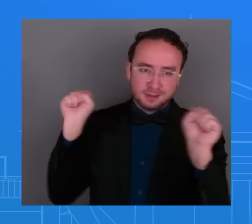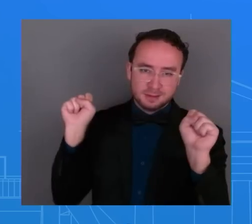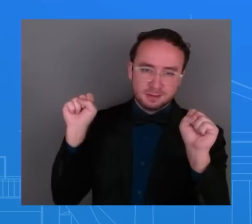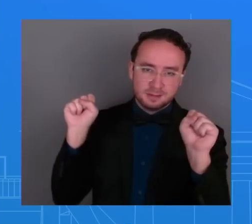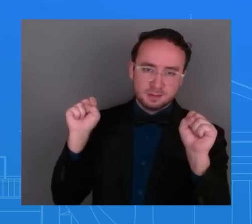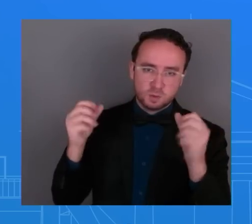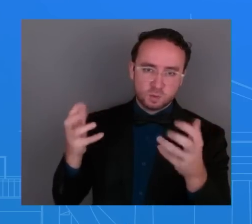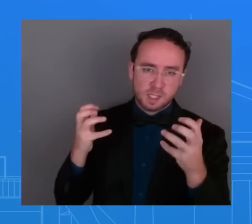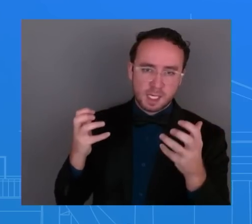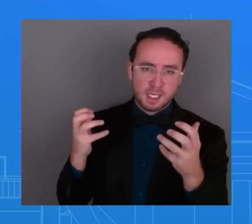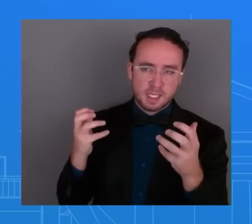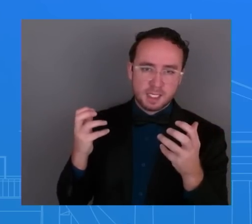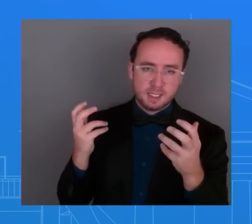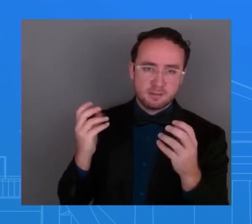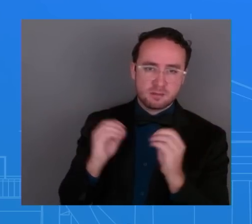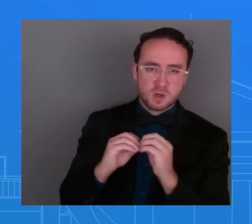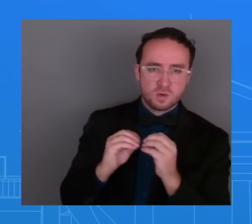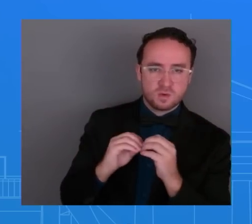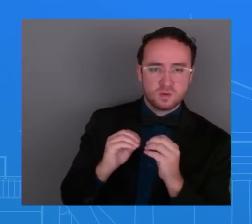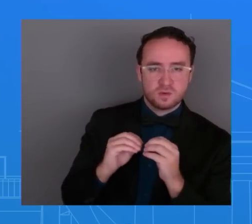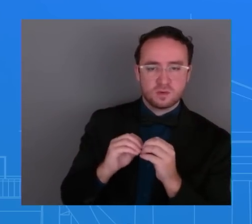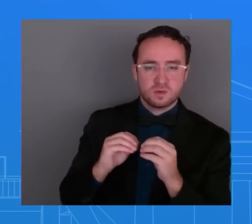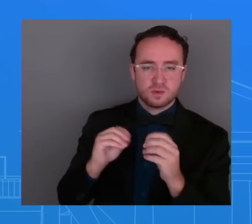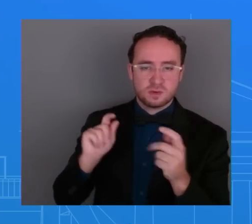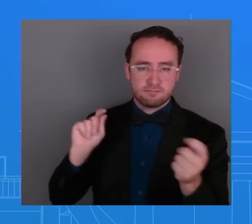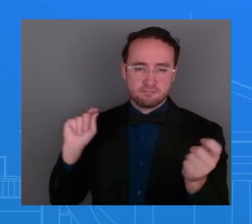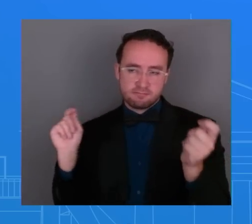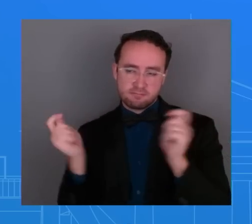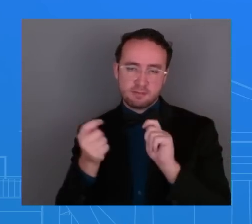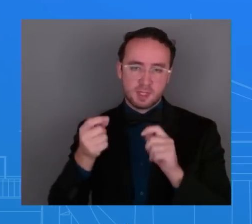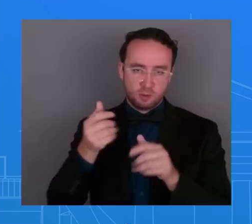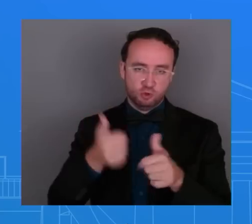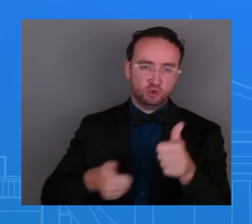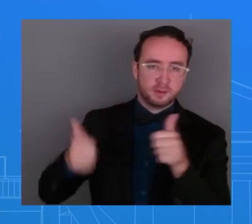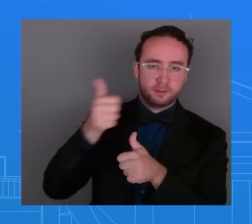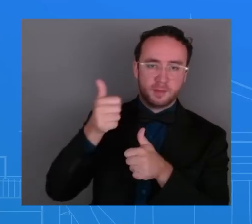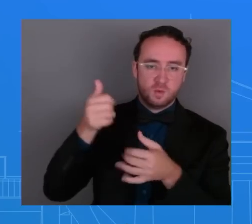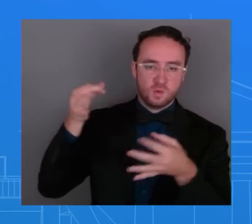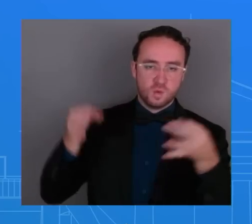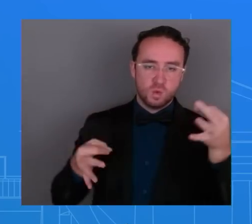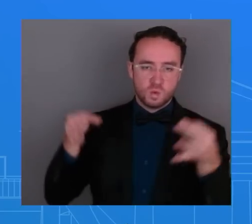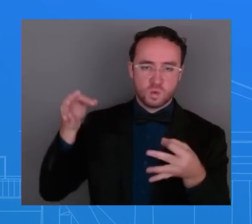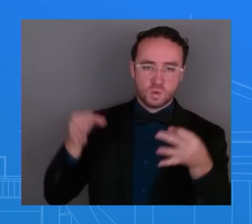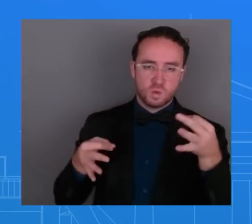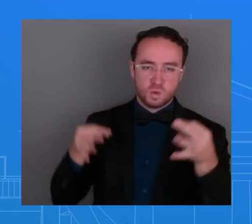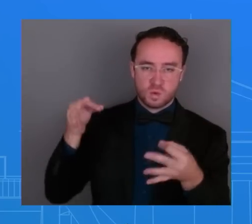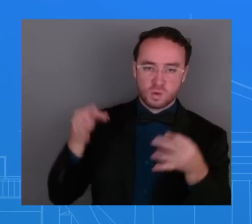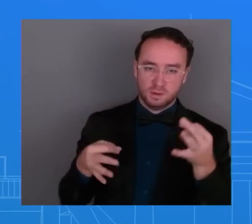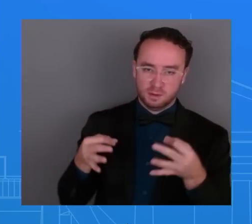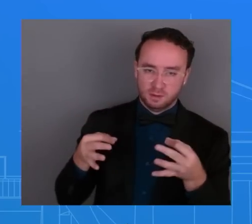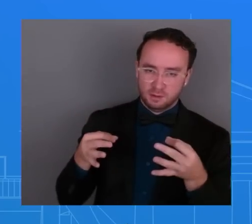Can you talk about what the plan is to achieve that once Congress comes back? I mean, are you laying the groundwork in any way at this point